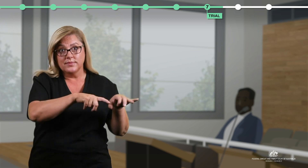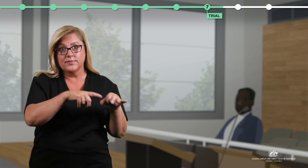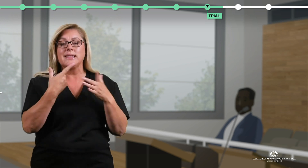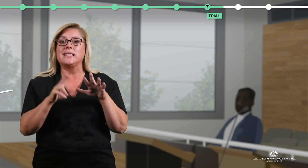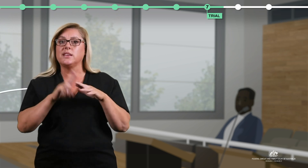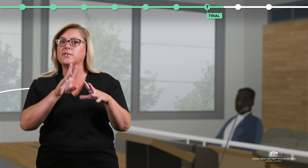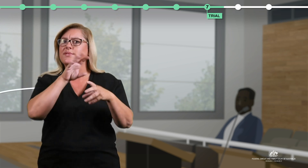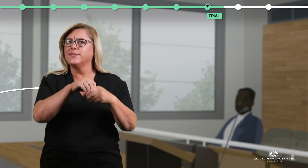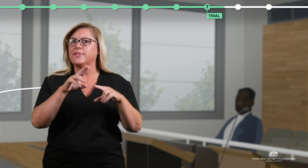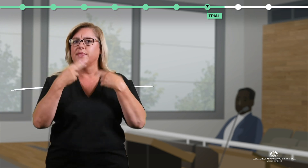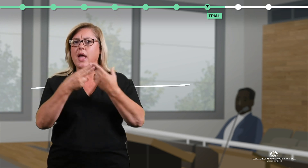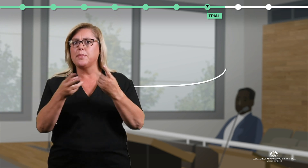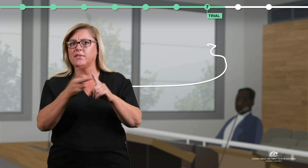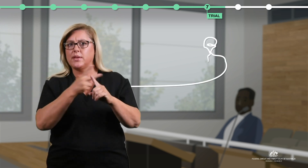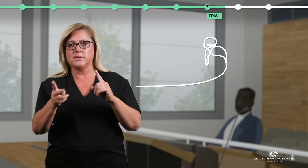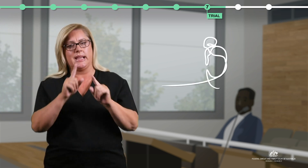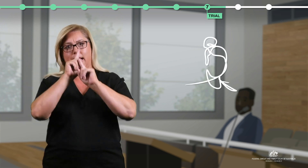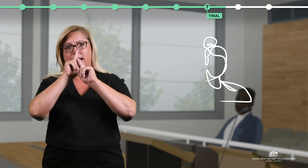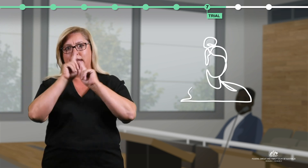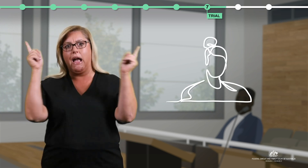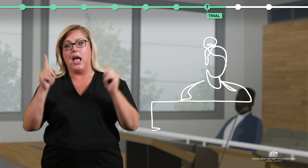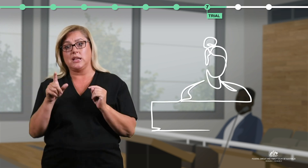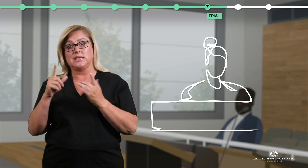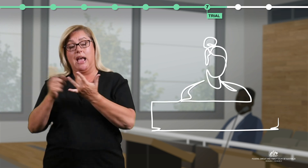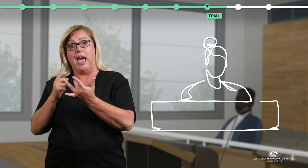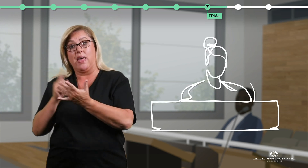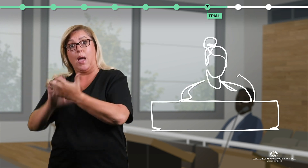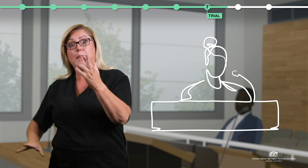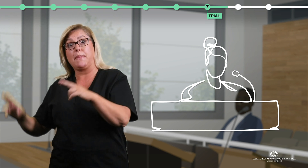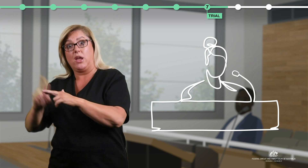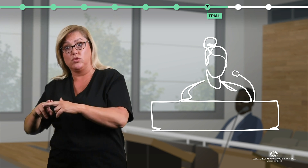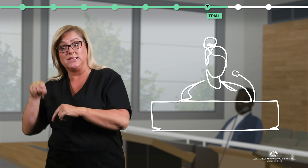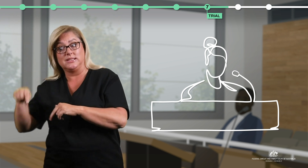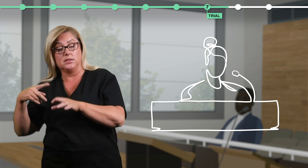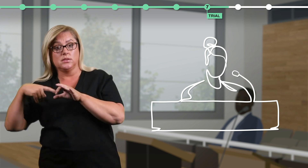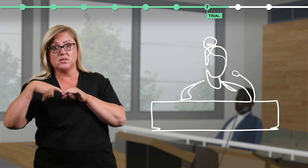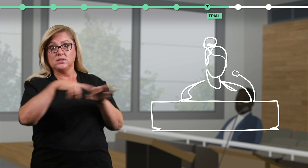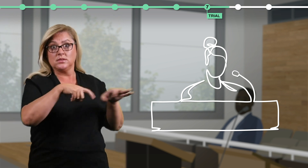If your case involves family violence you can not be cross-examined by the other parent